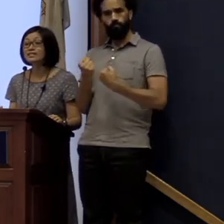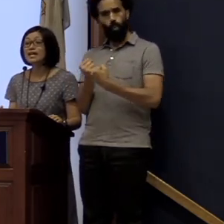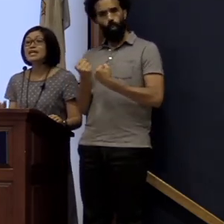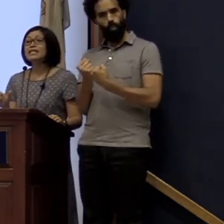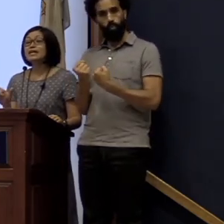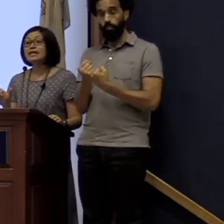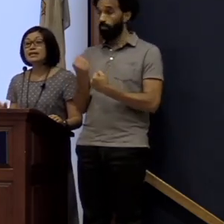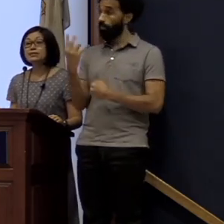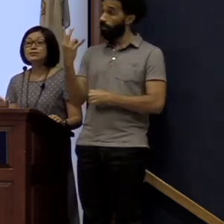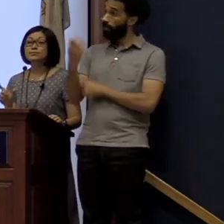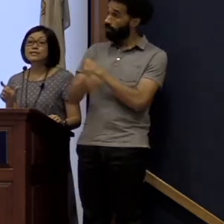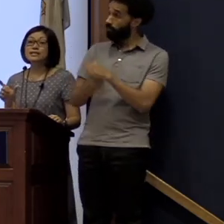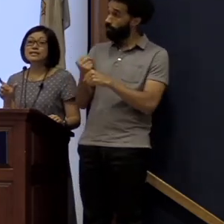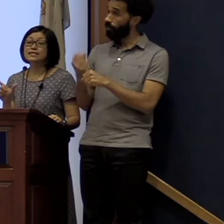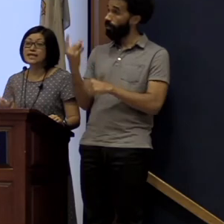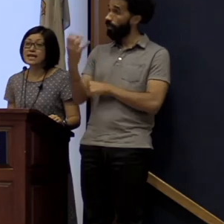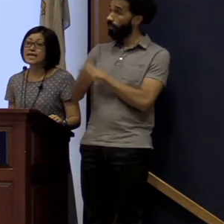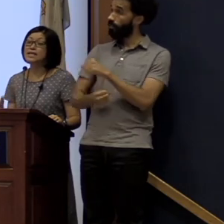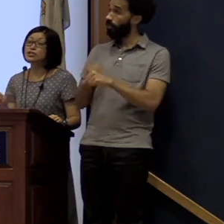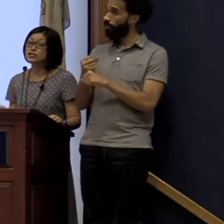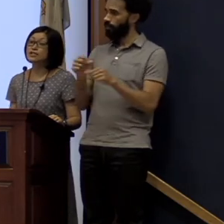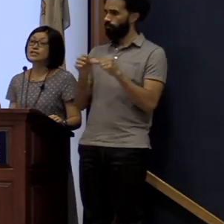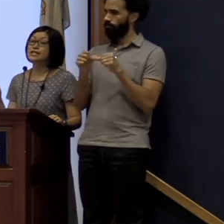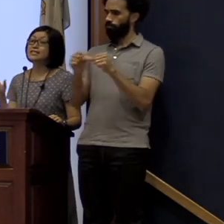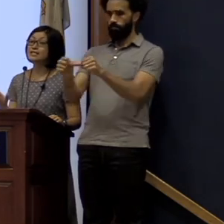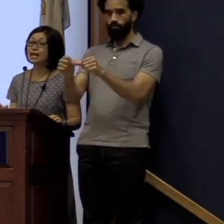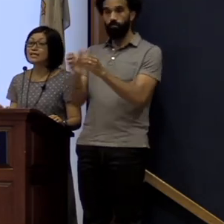They are able to be stay interested in science